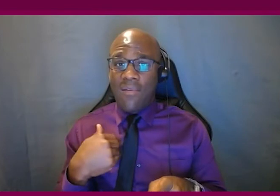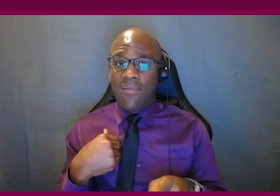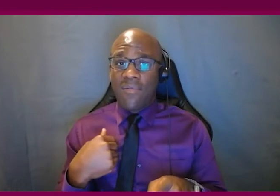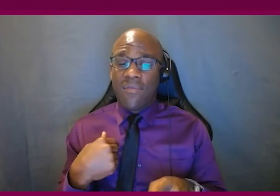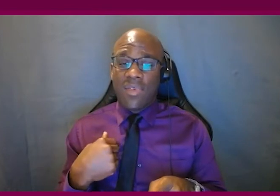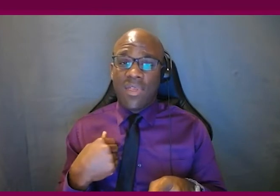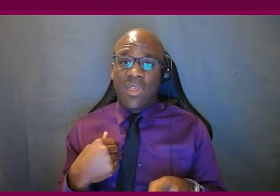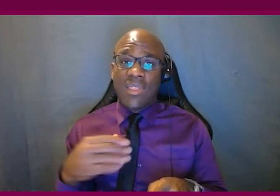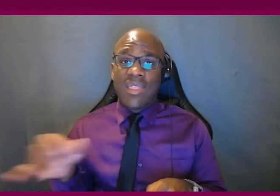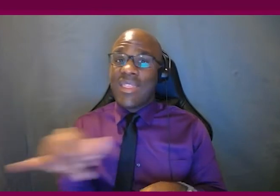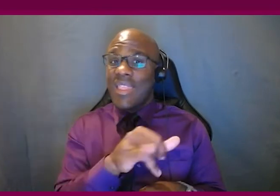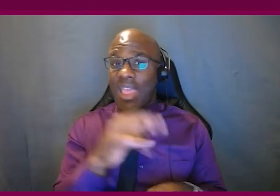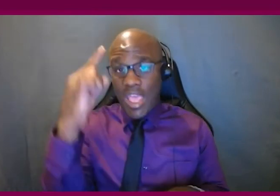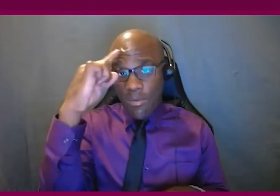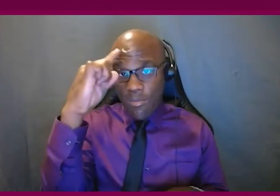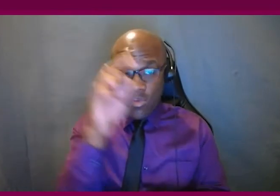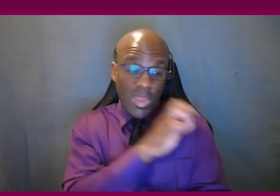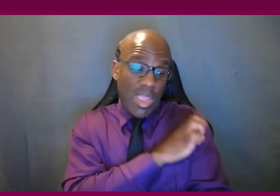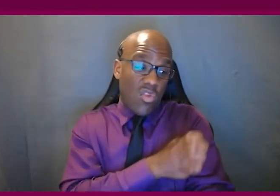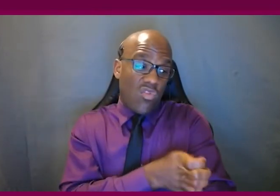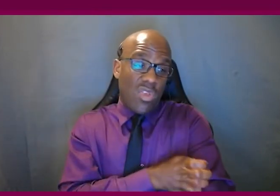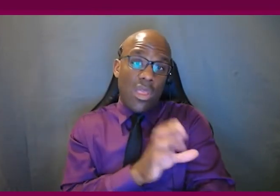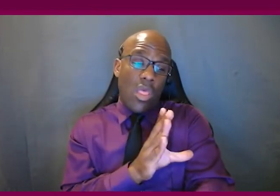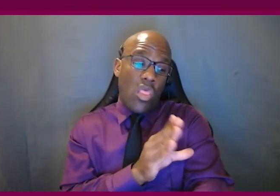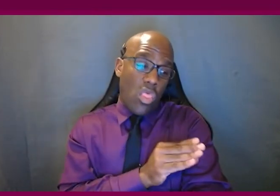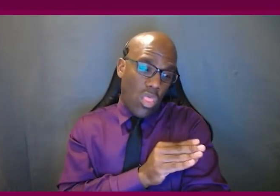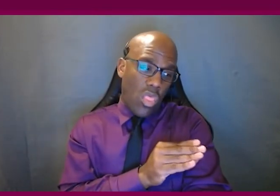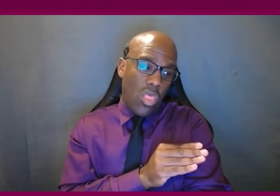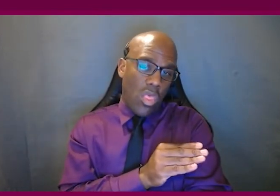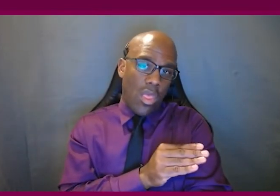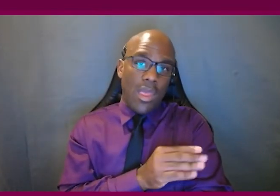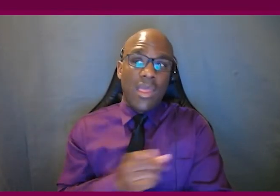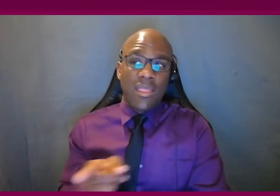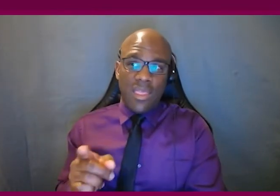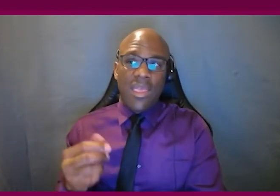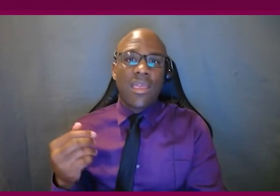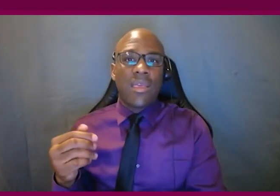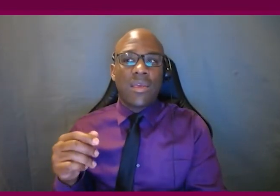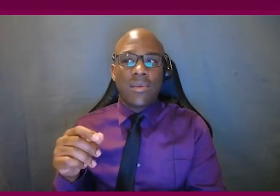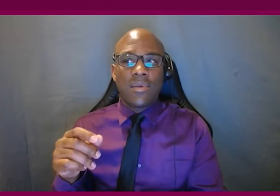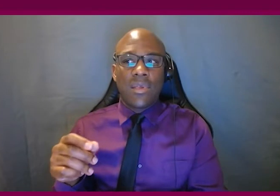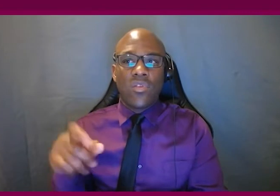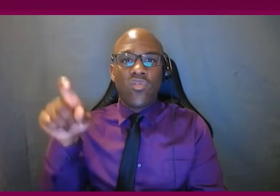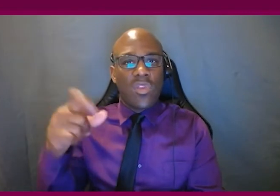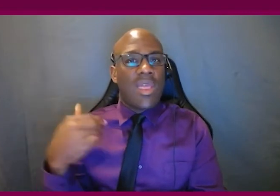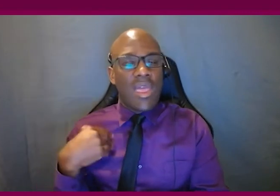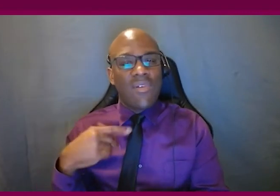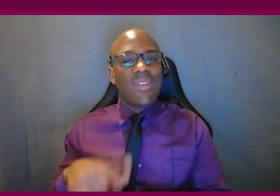Bri Beck: And so when I think about this lack of accessibility,